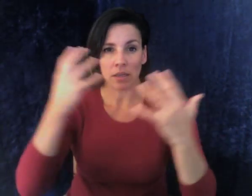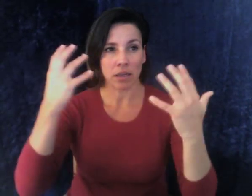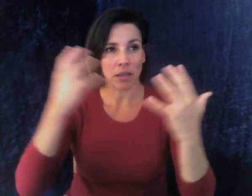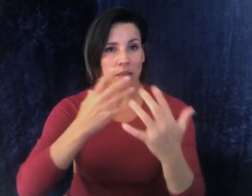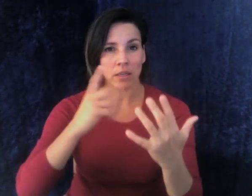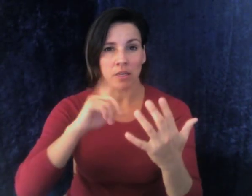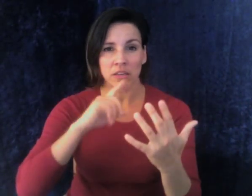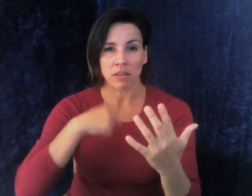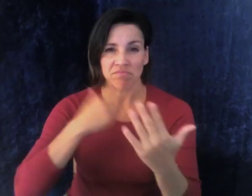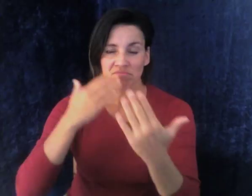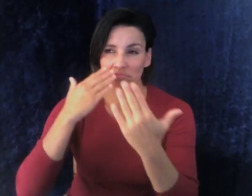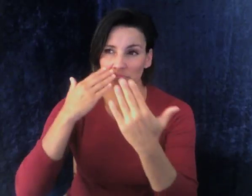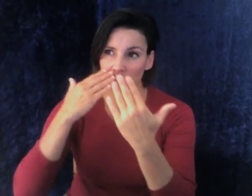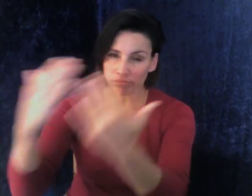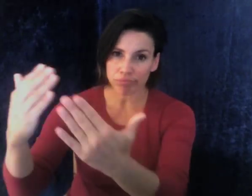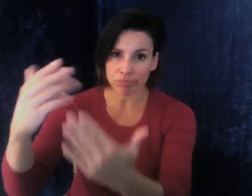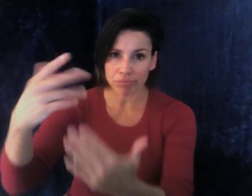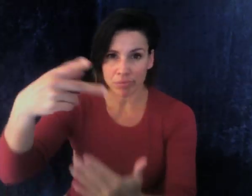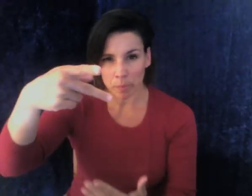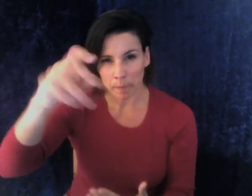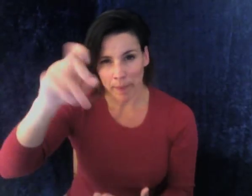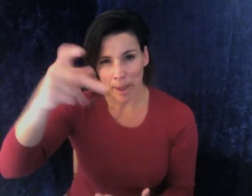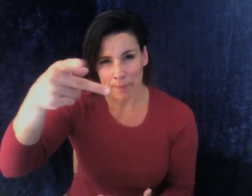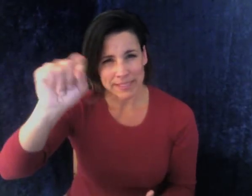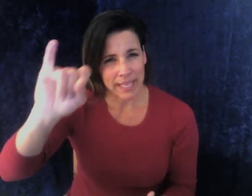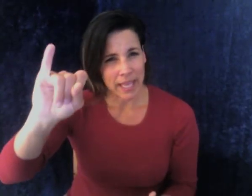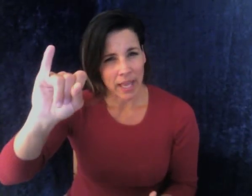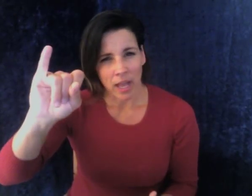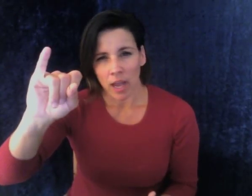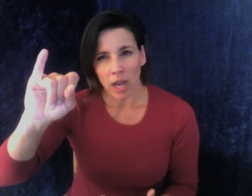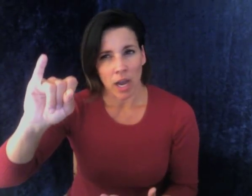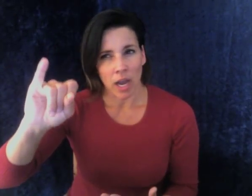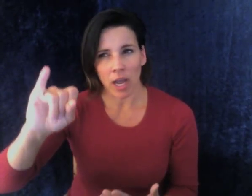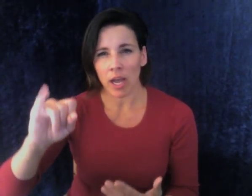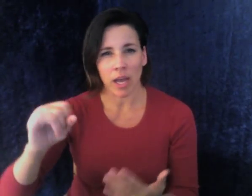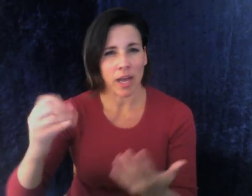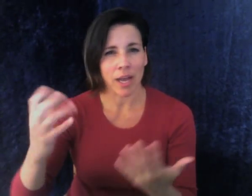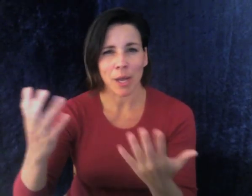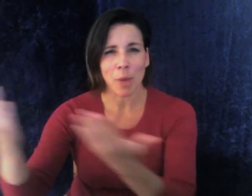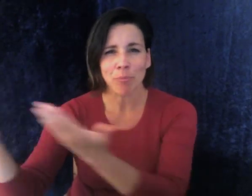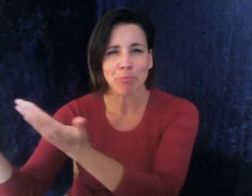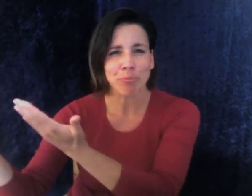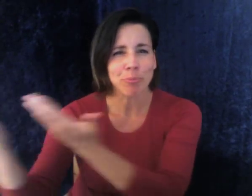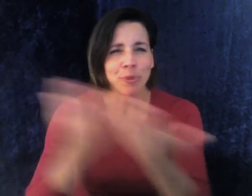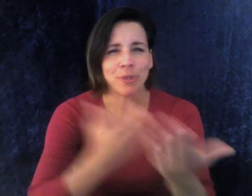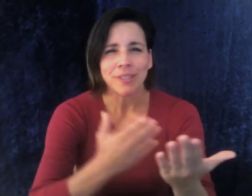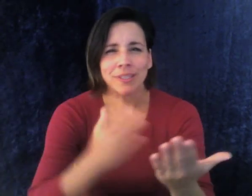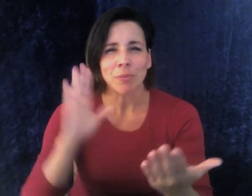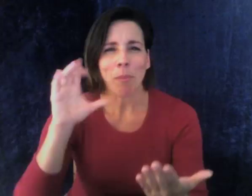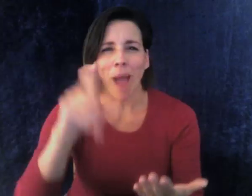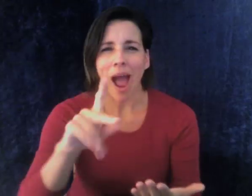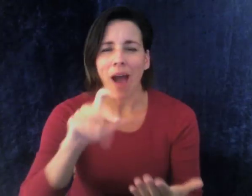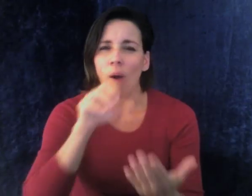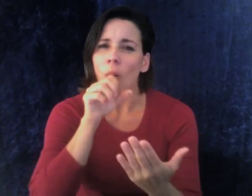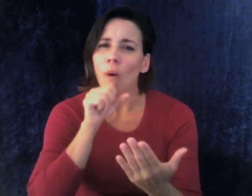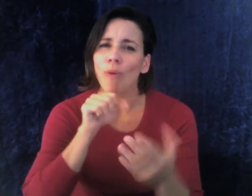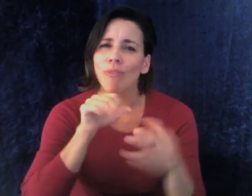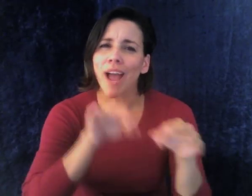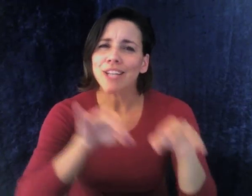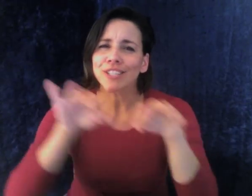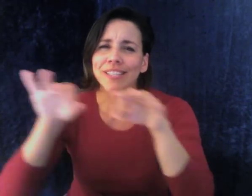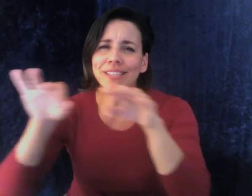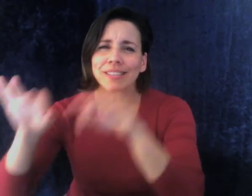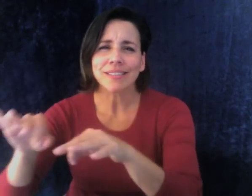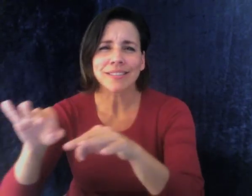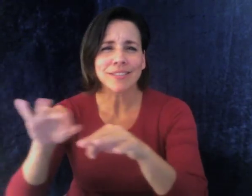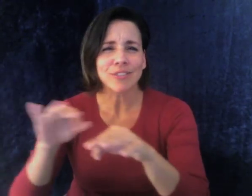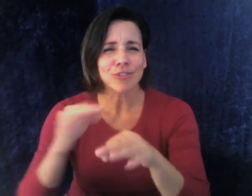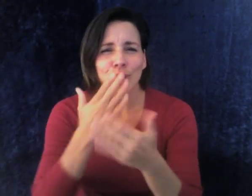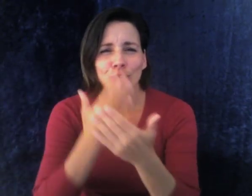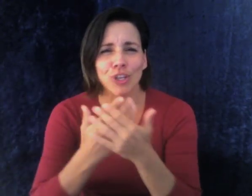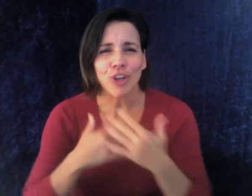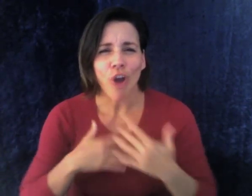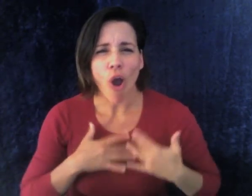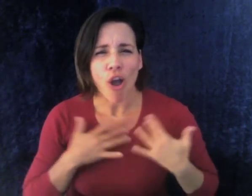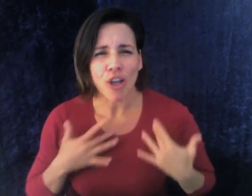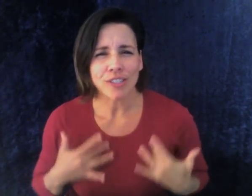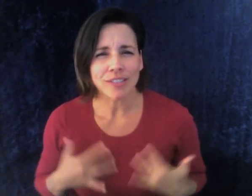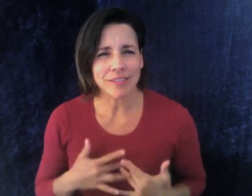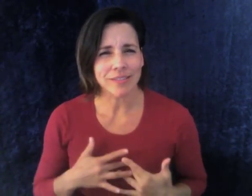gesture and I thank Pepsi for bringing back the "old days of being a good-hearted"